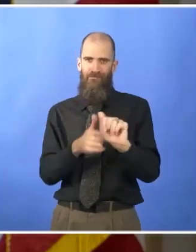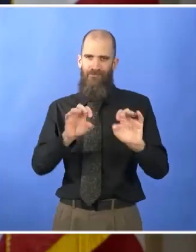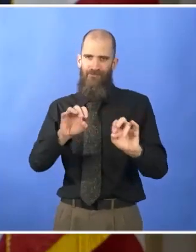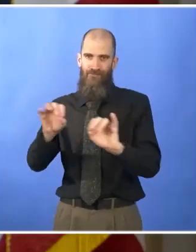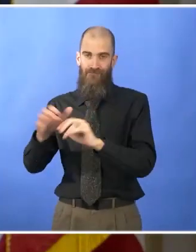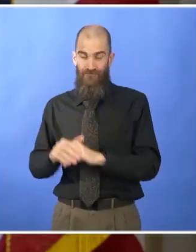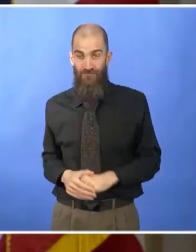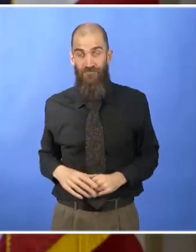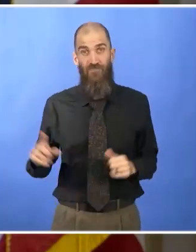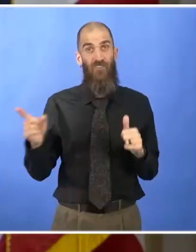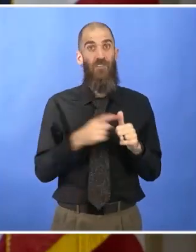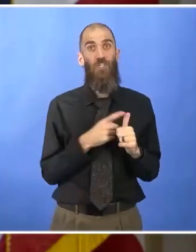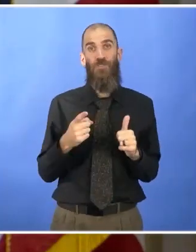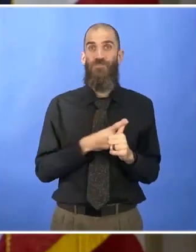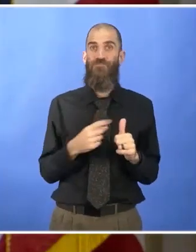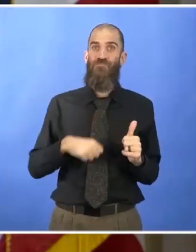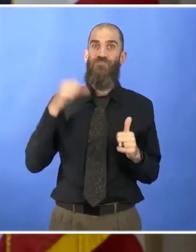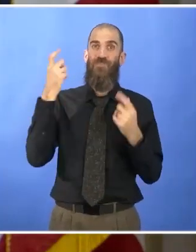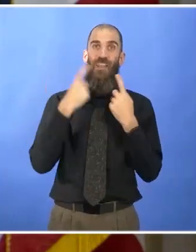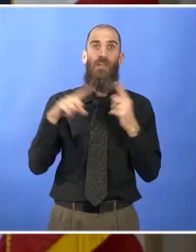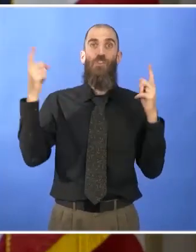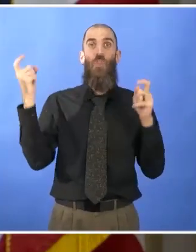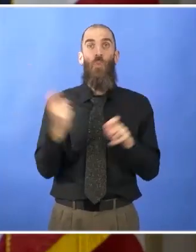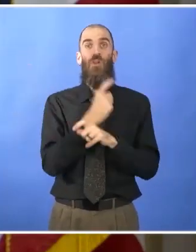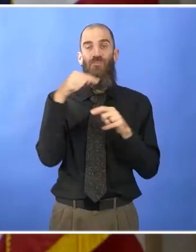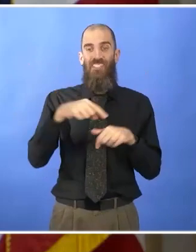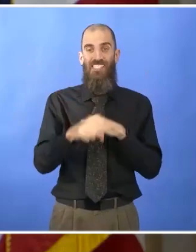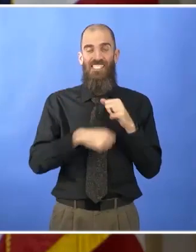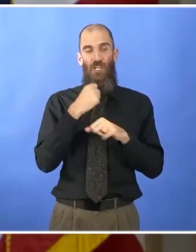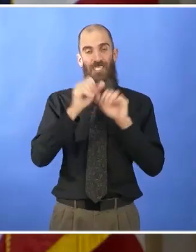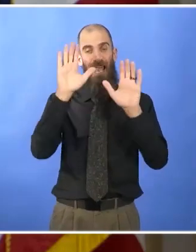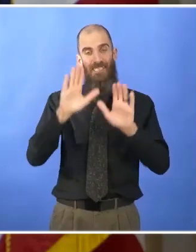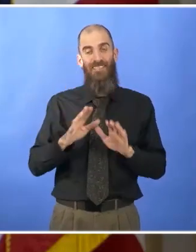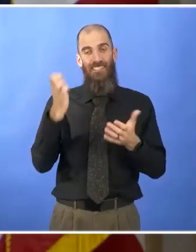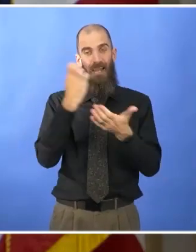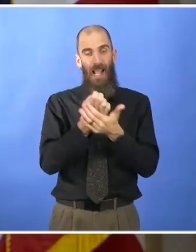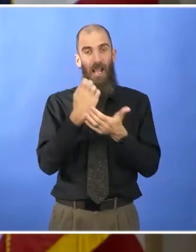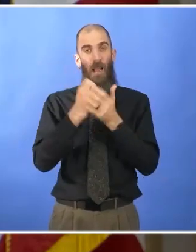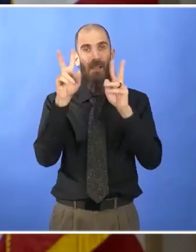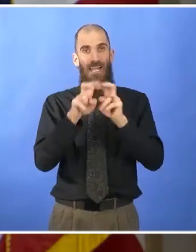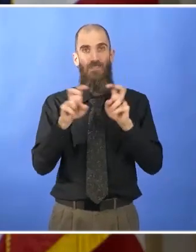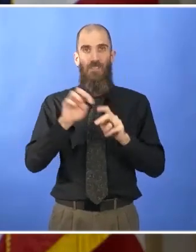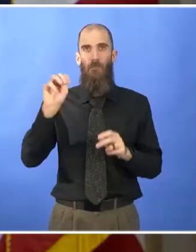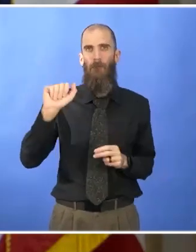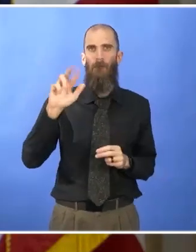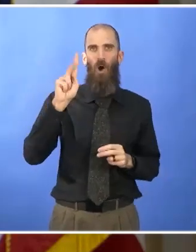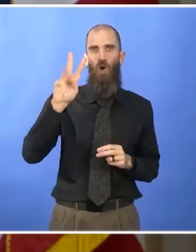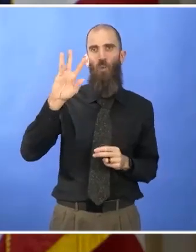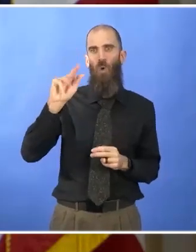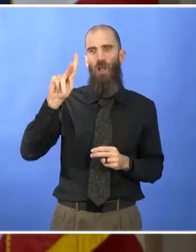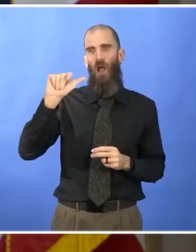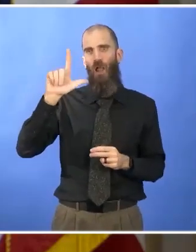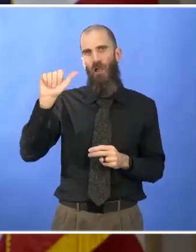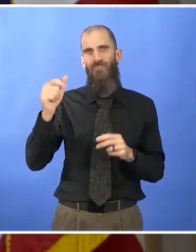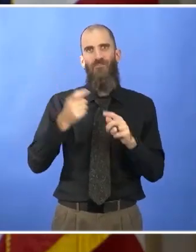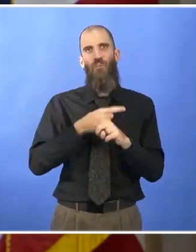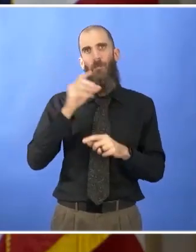EXCELLENCE IN ECONOMIC ANALYSIS AWARD IS FROM THE OFFICE OF ANALYTICS. MATT DID VALUABLE